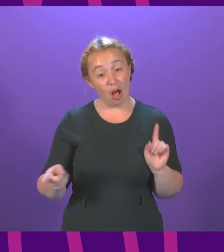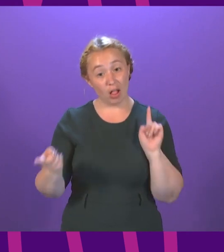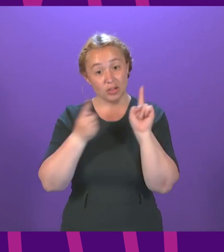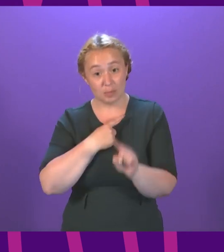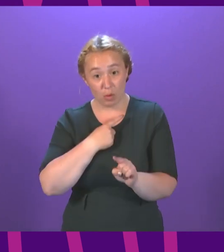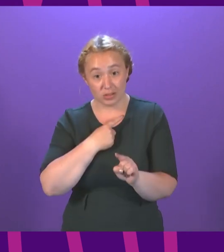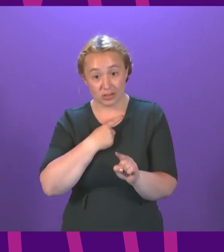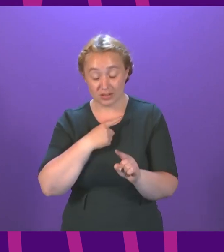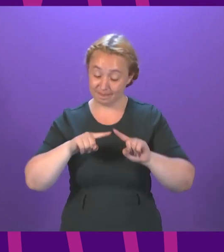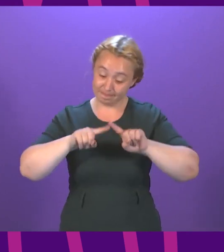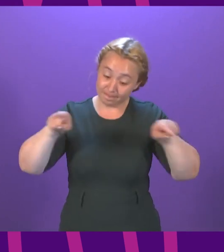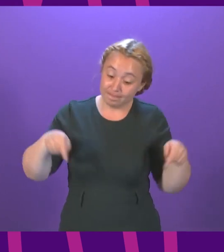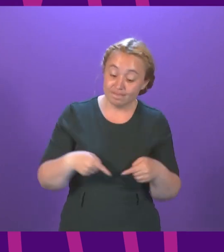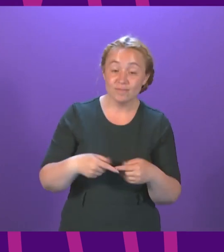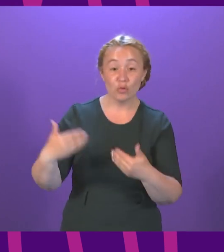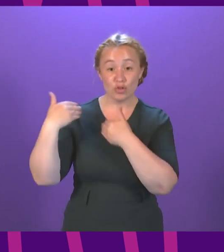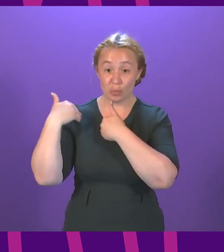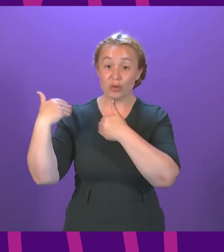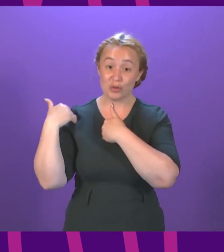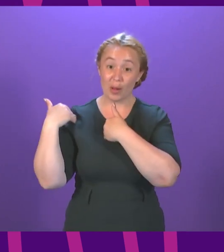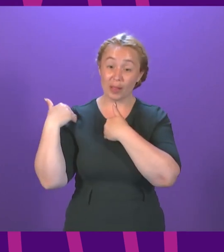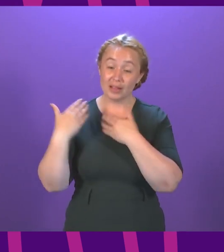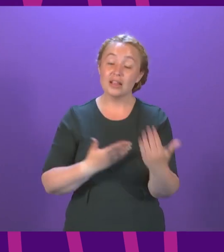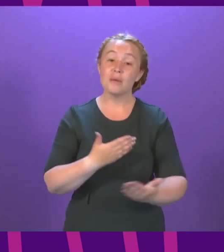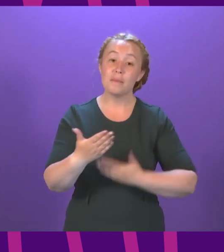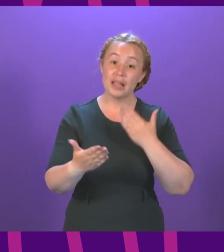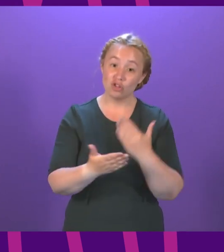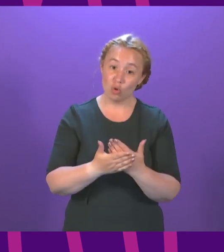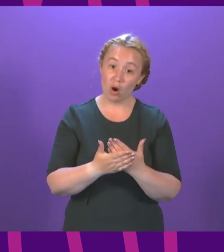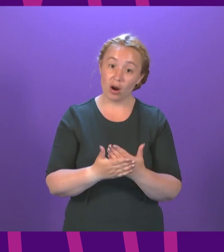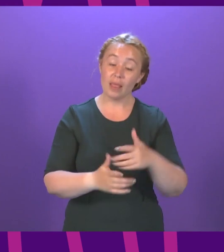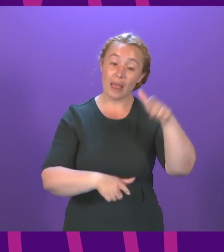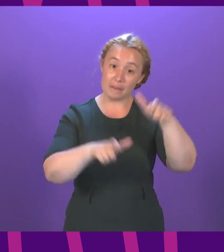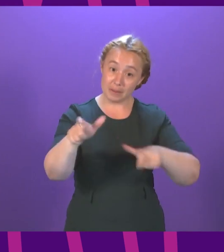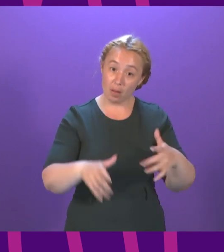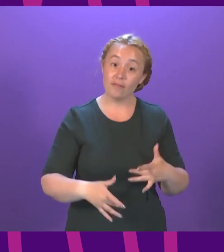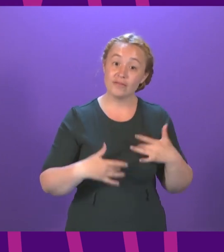We all have a role to play in making sure that, as we go back to normal,